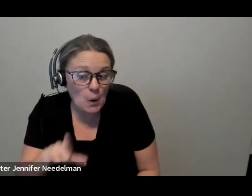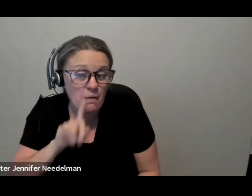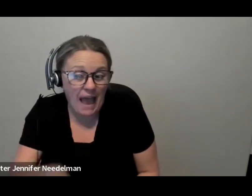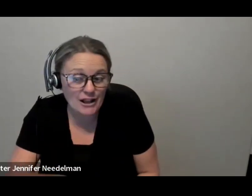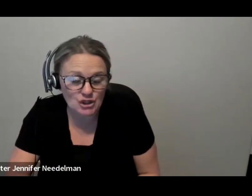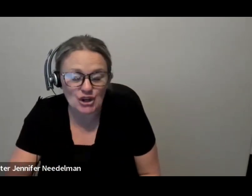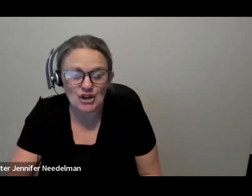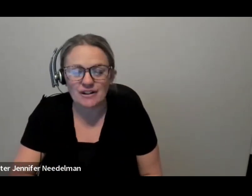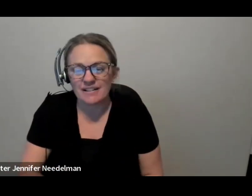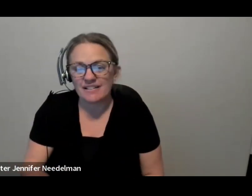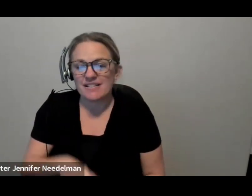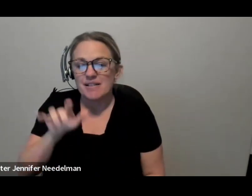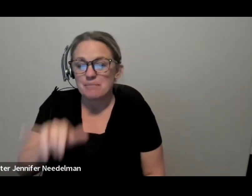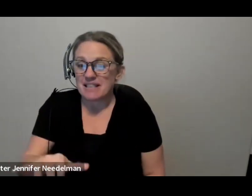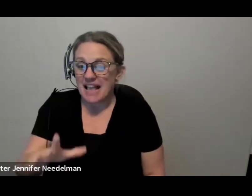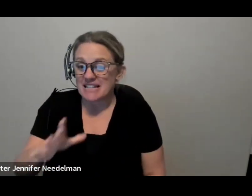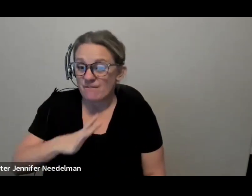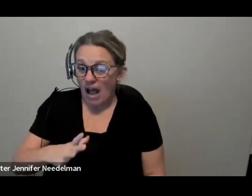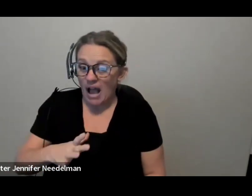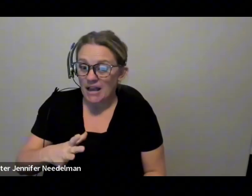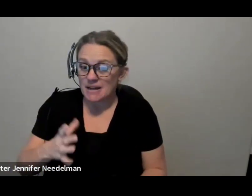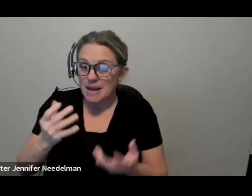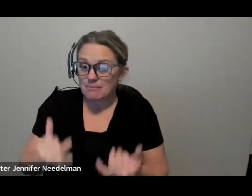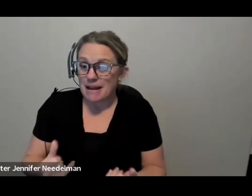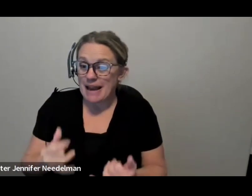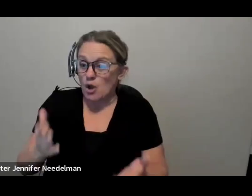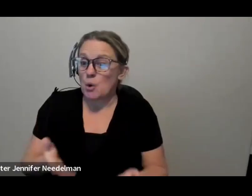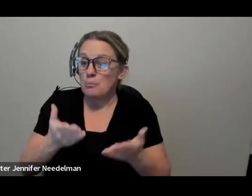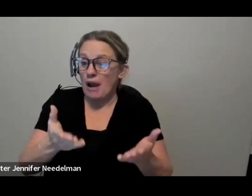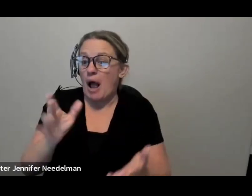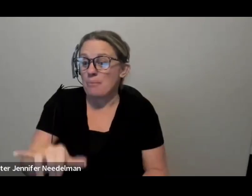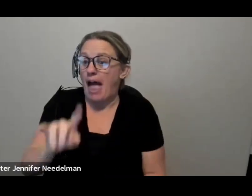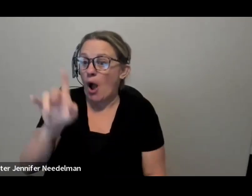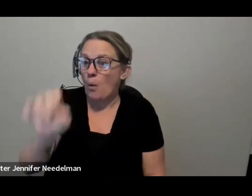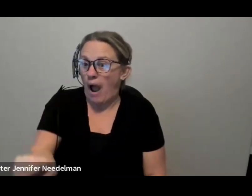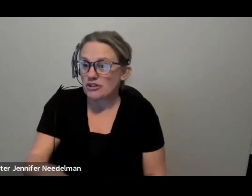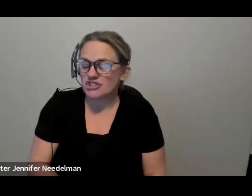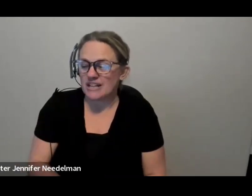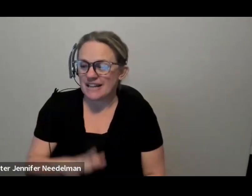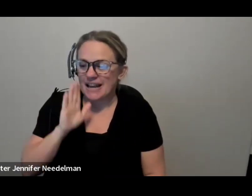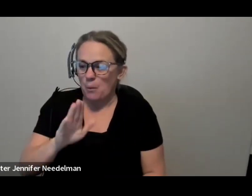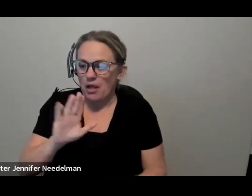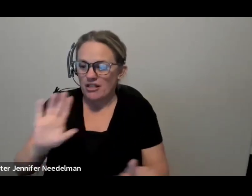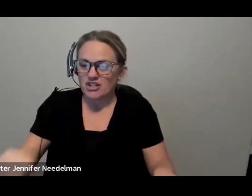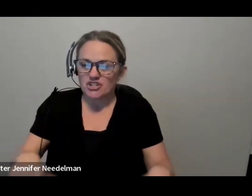But the fact that you're putting out that question is now gonna challenge your team, whether it's designers, developers, PMs,